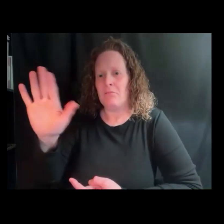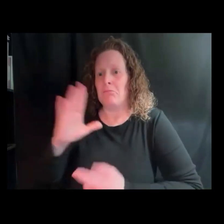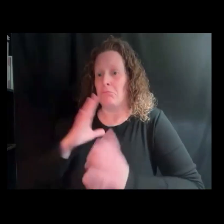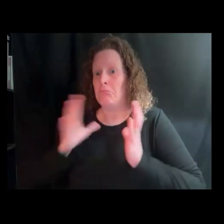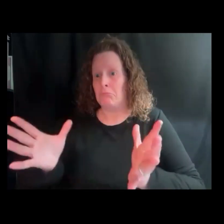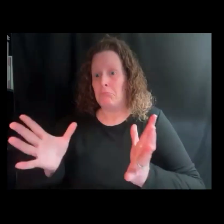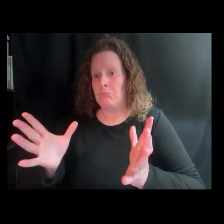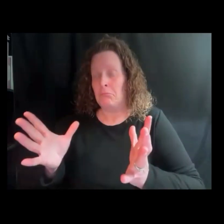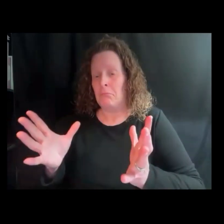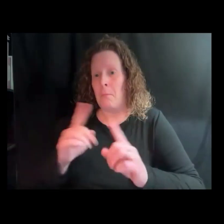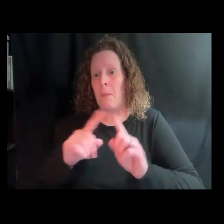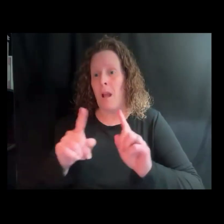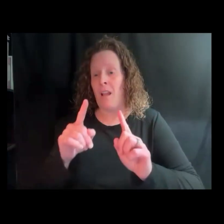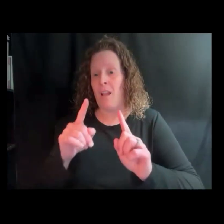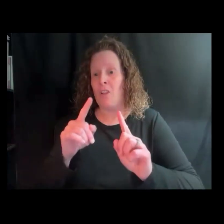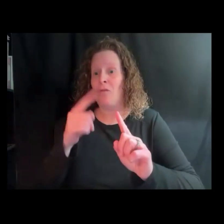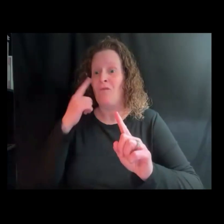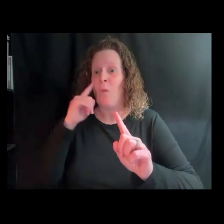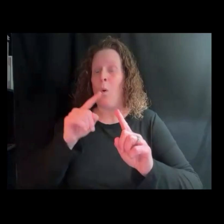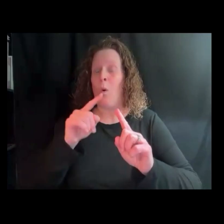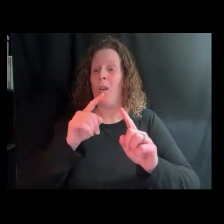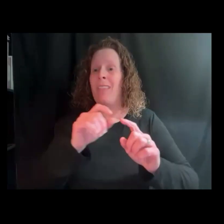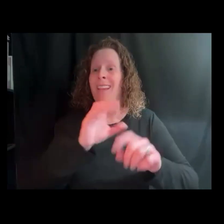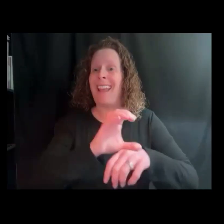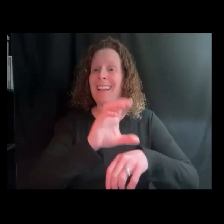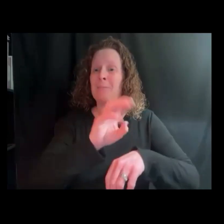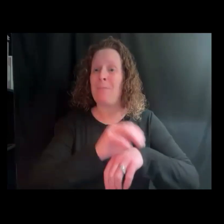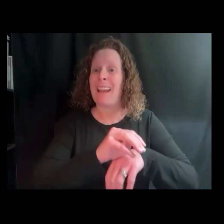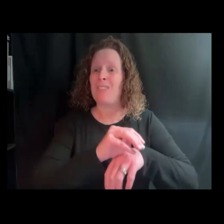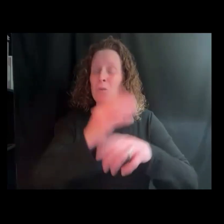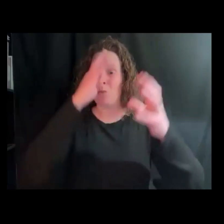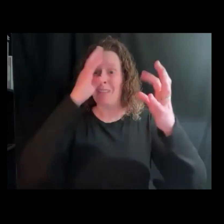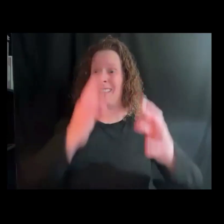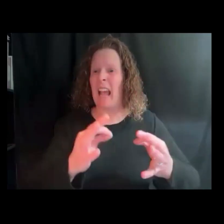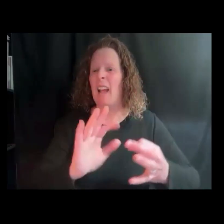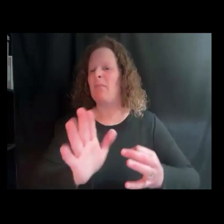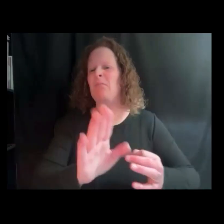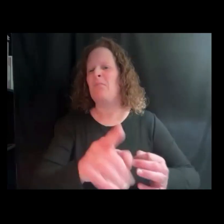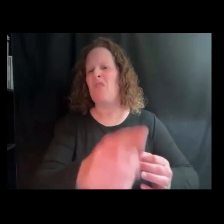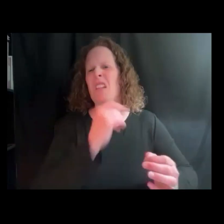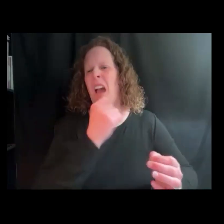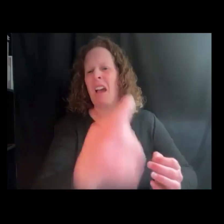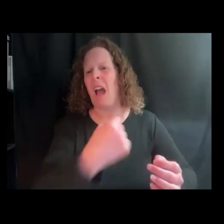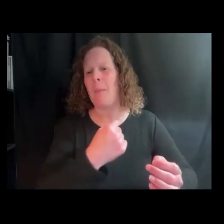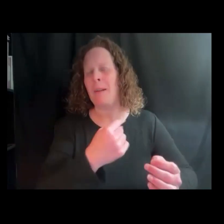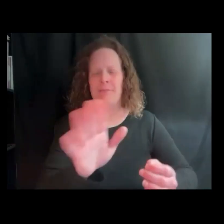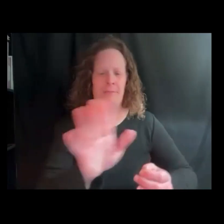I do not want that interpreter at the meeting. If the parents don't want them that's fine.